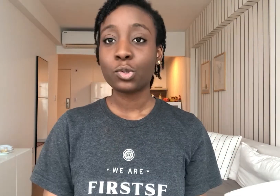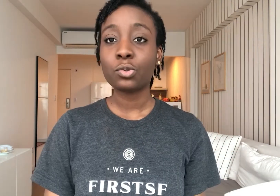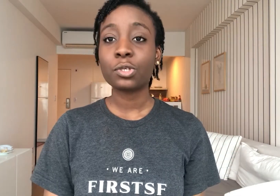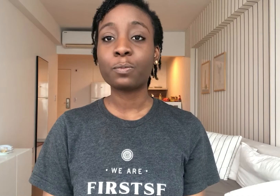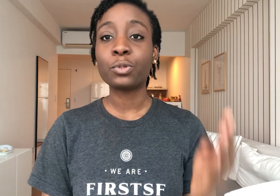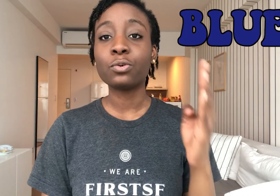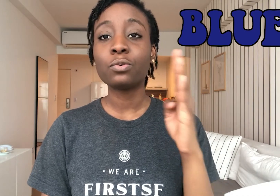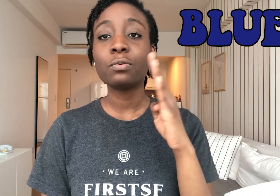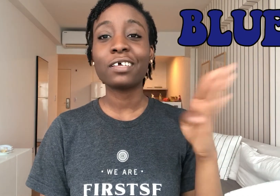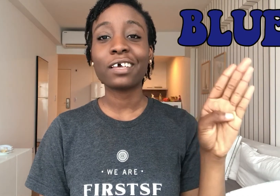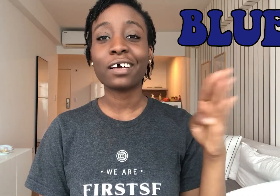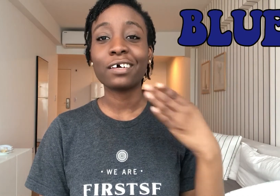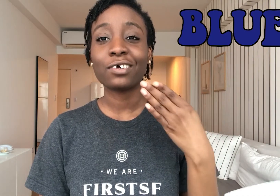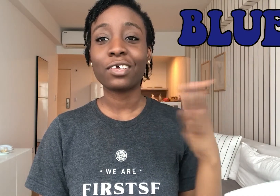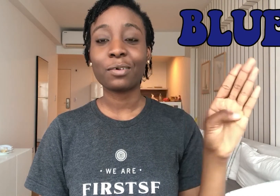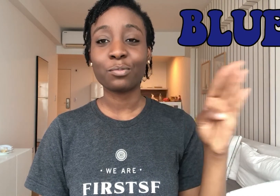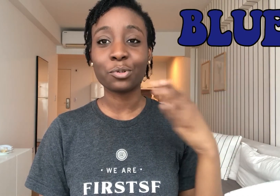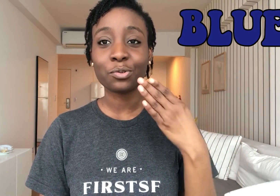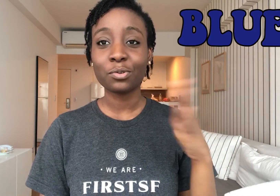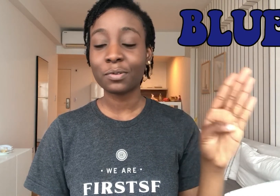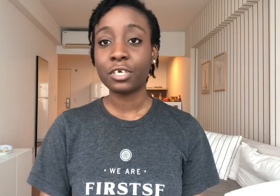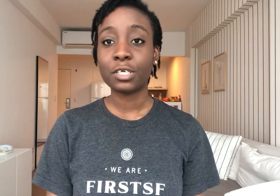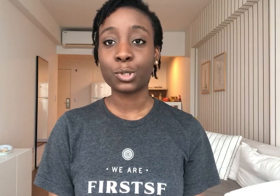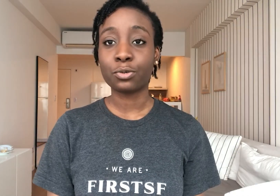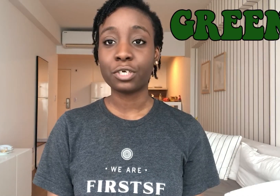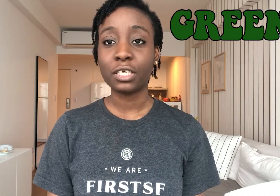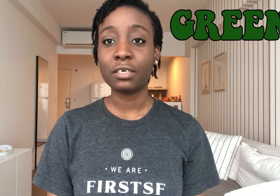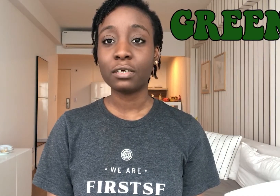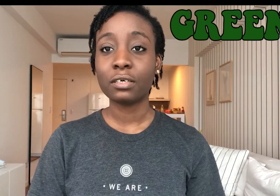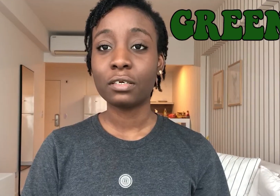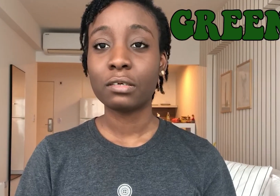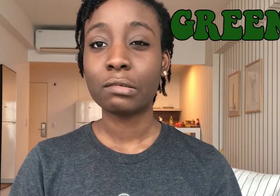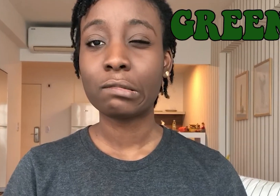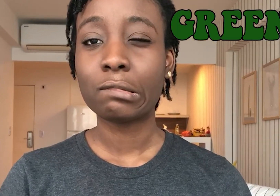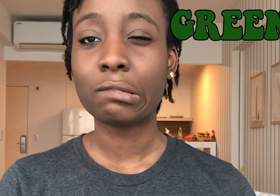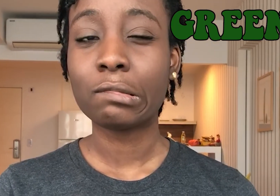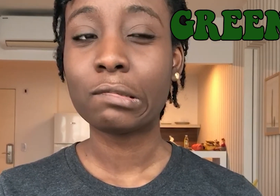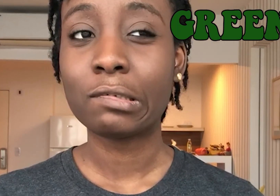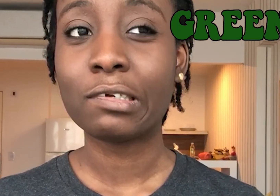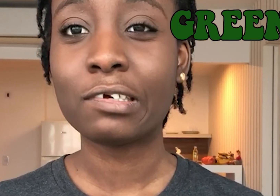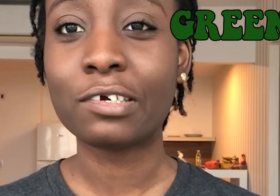Two is blue, yeah okay, blue. Three is green.